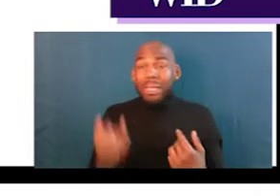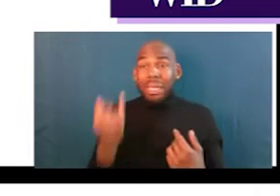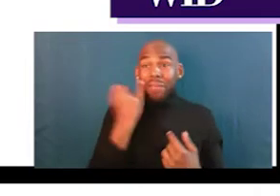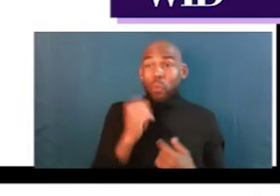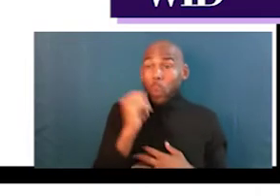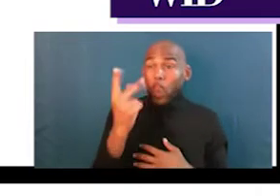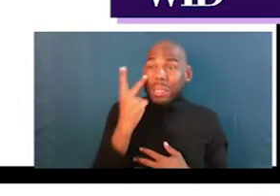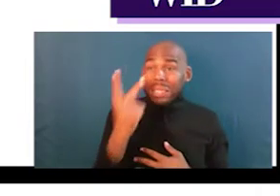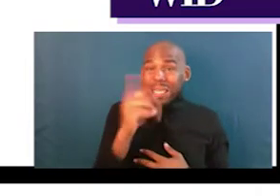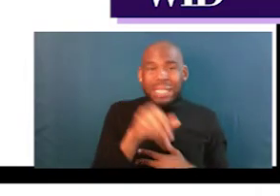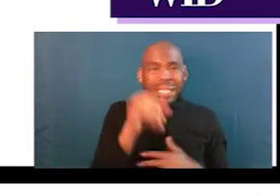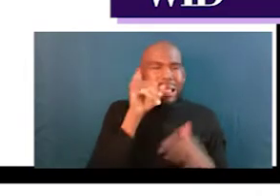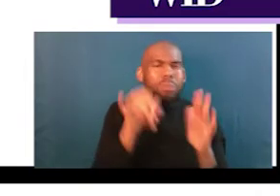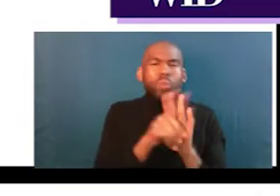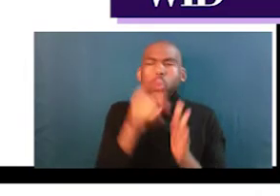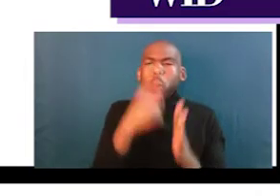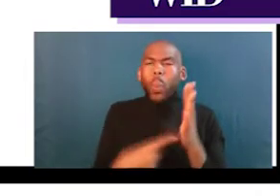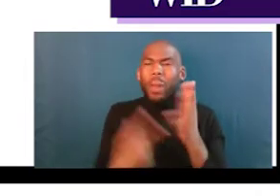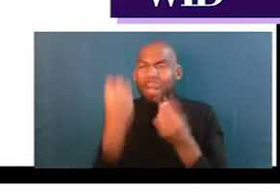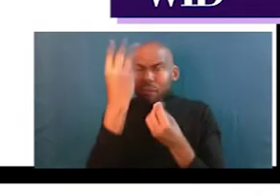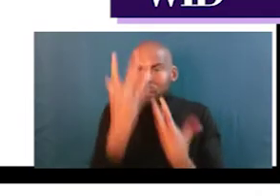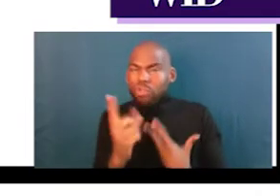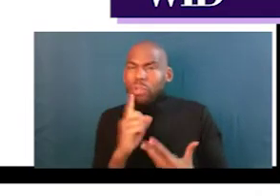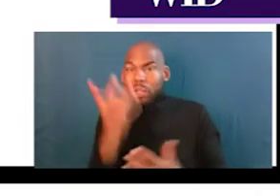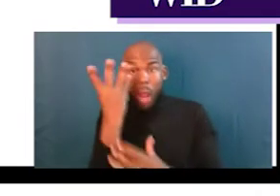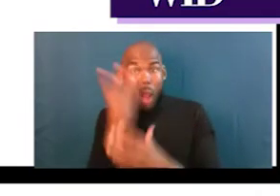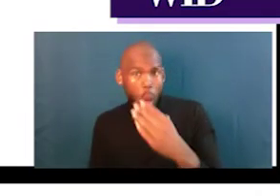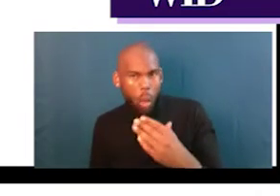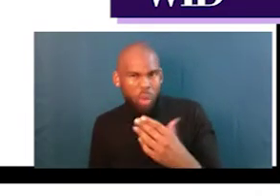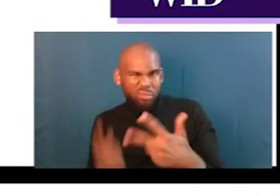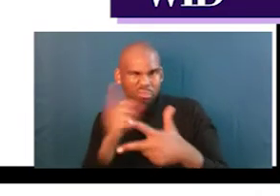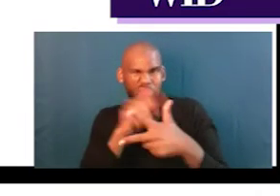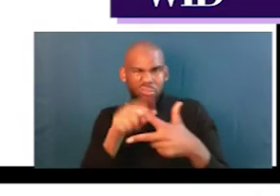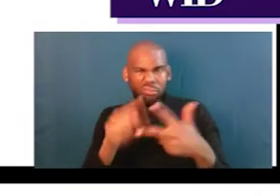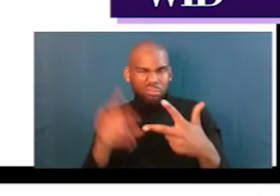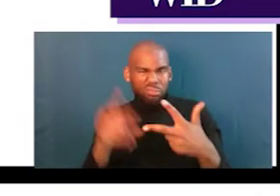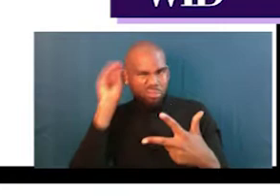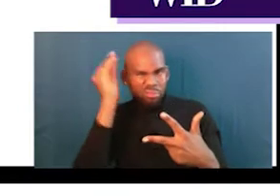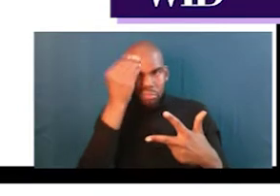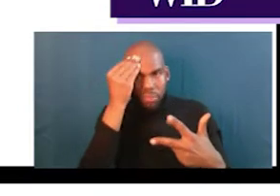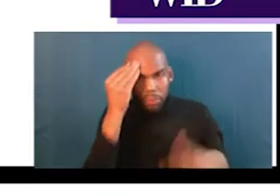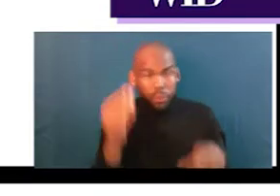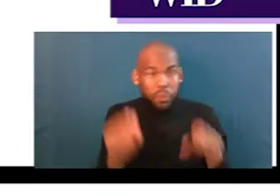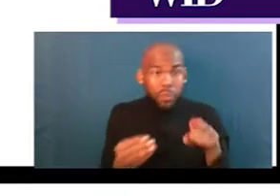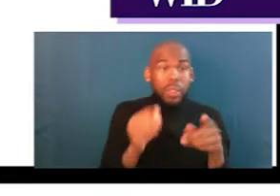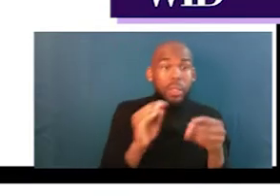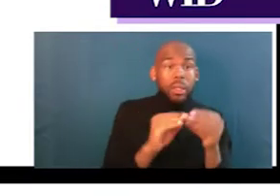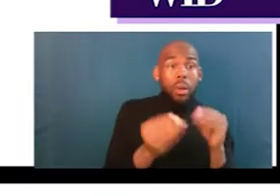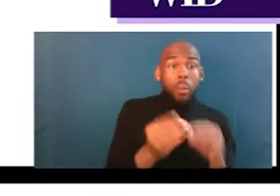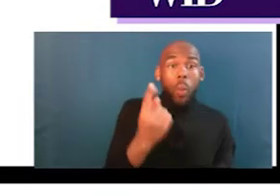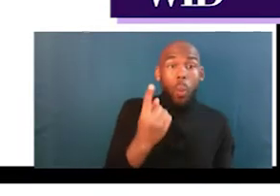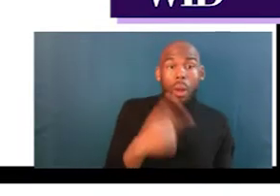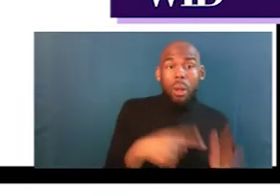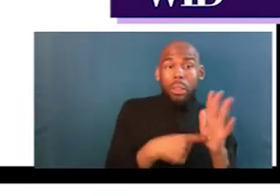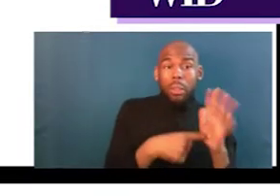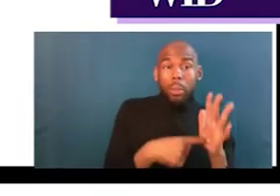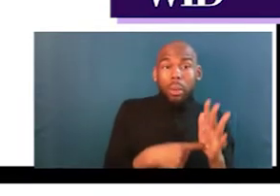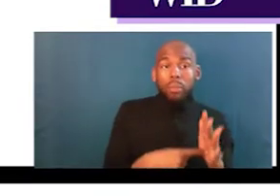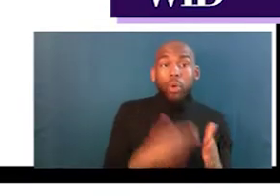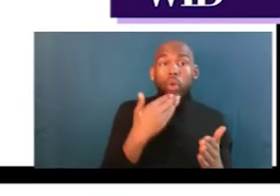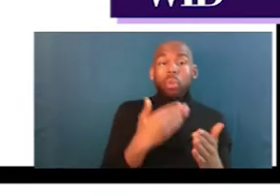seeing this image? So here is alt text example number one. A good alt text example is a middle